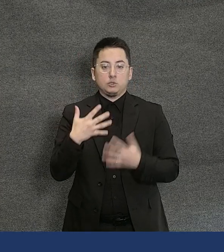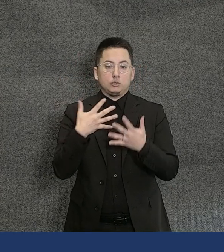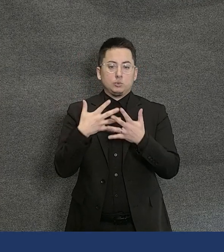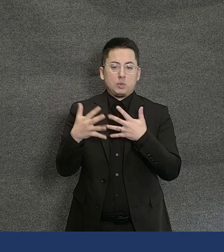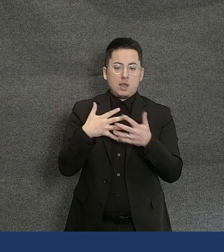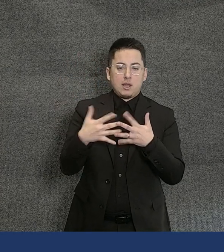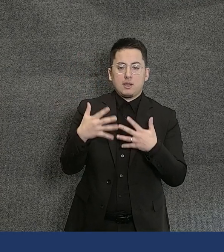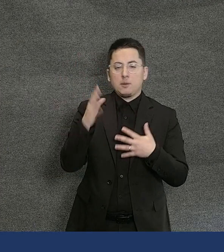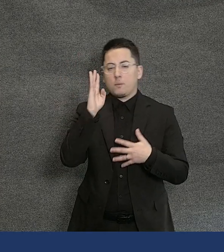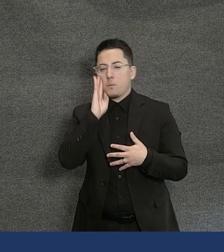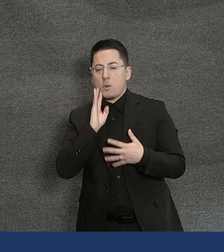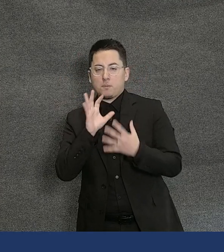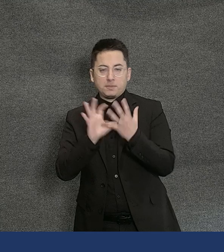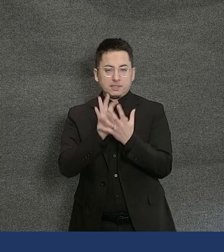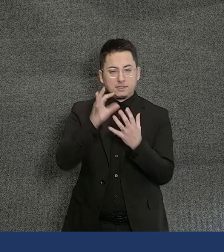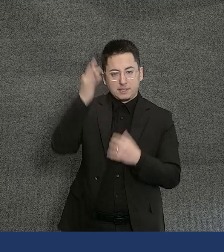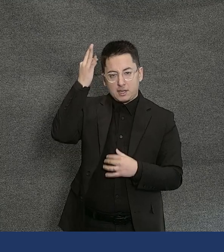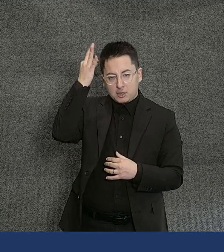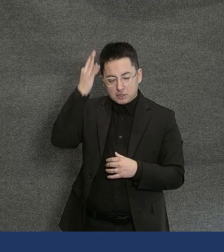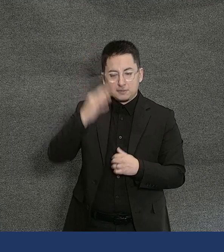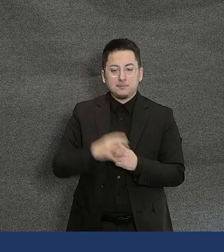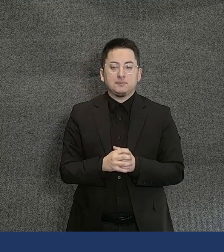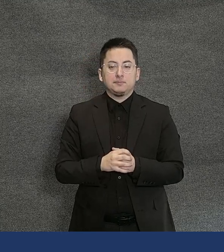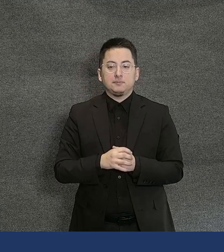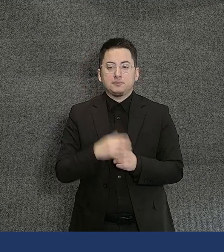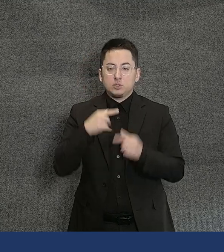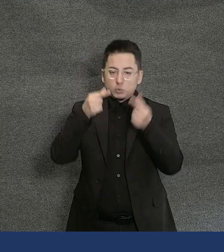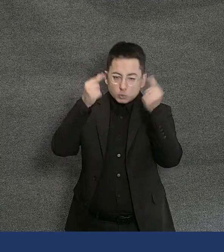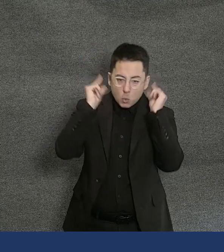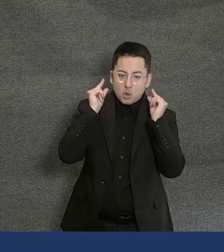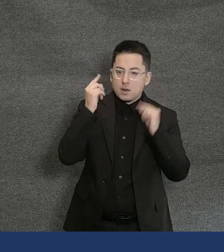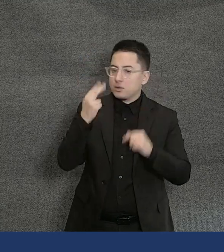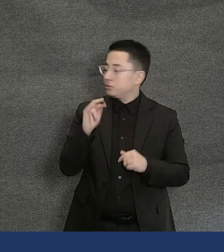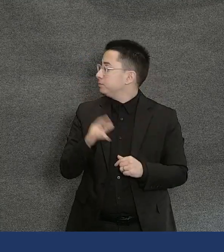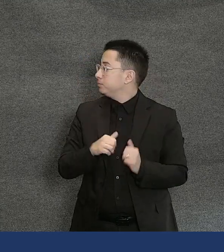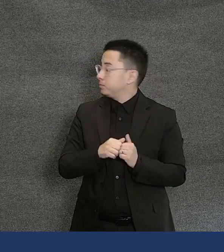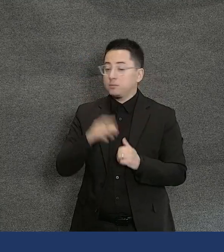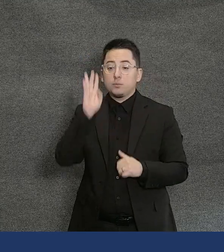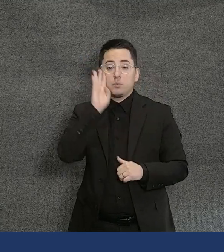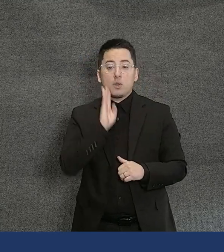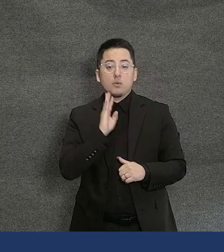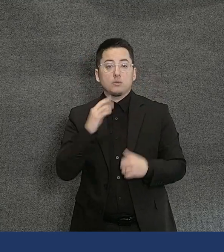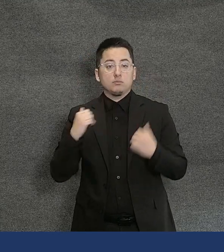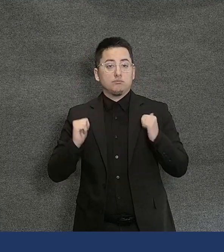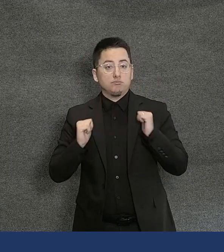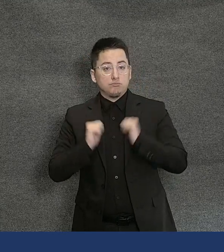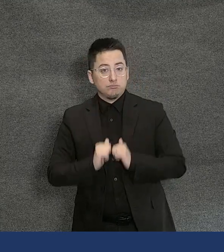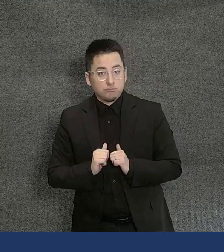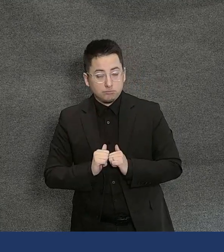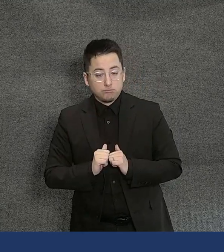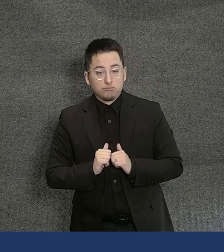hair, wearing a brown herringbone blazer, blue shirt,